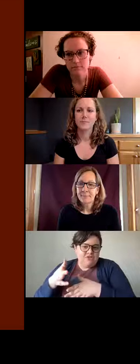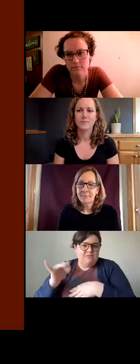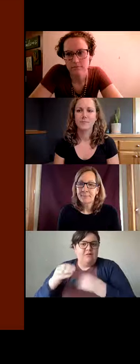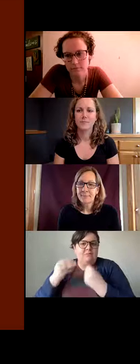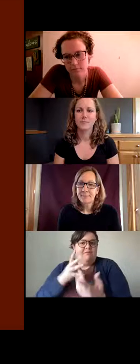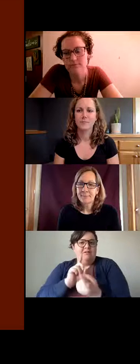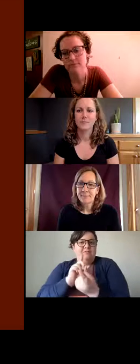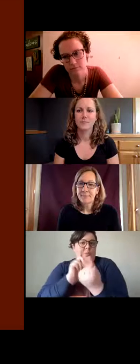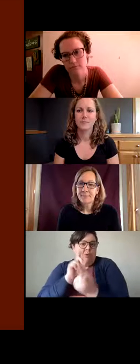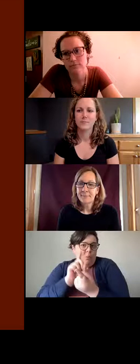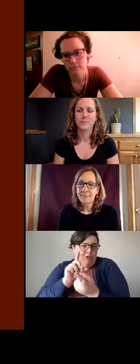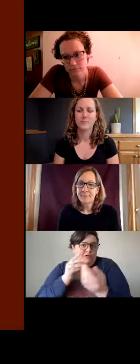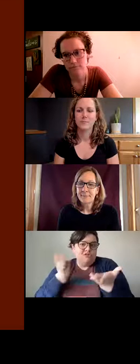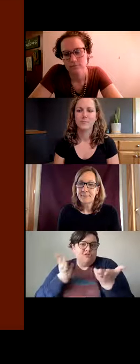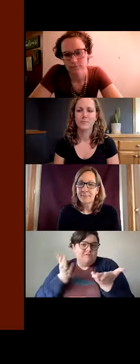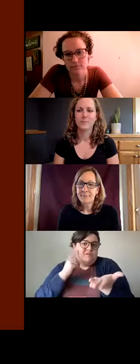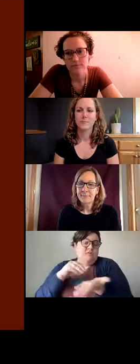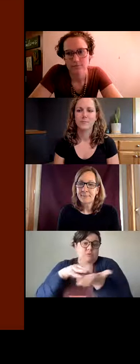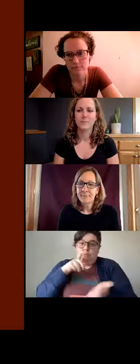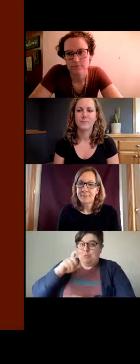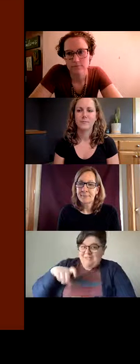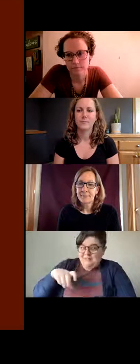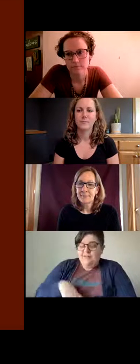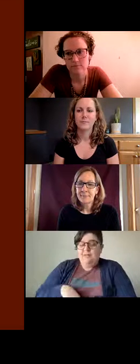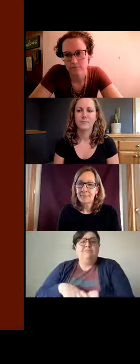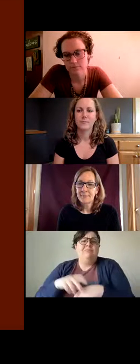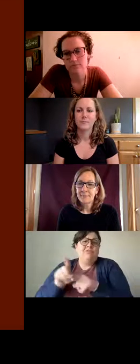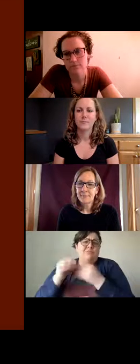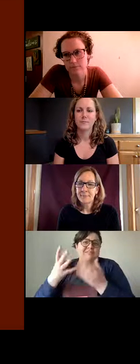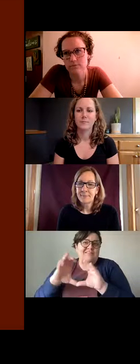fortunate enough to have an ASL specialist that provides one-on-one services for those